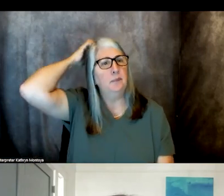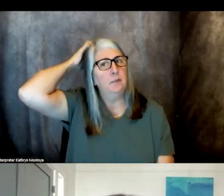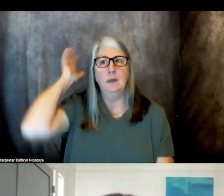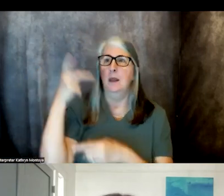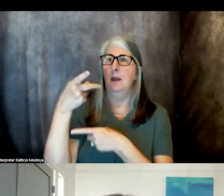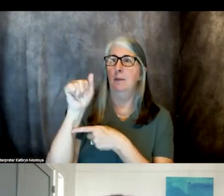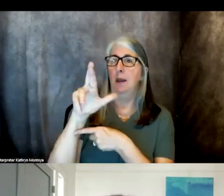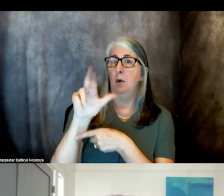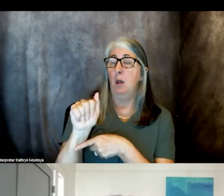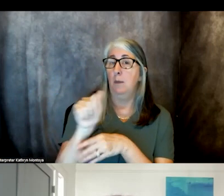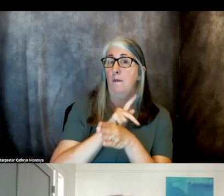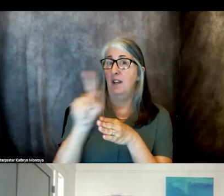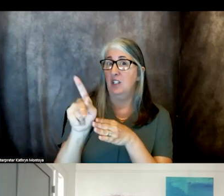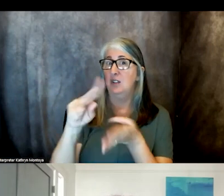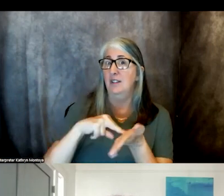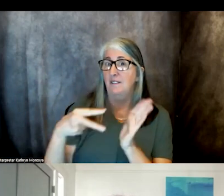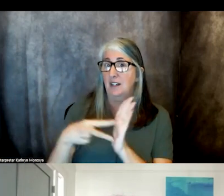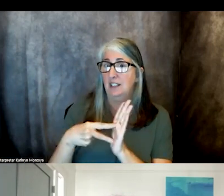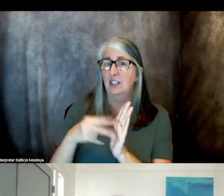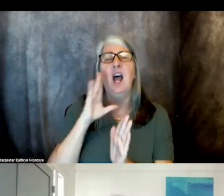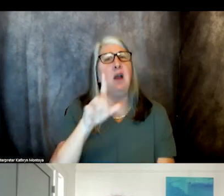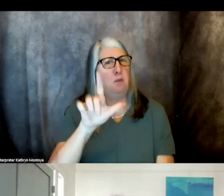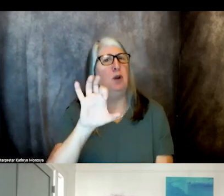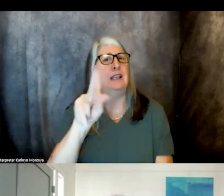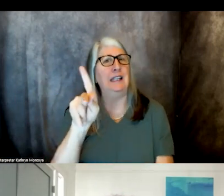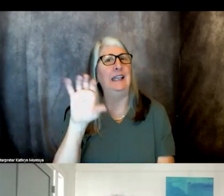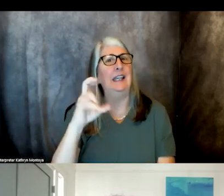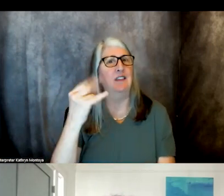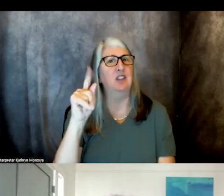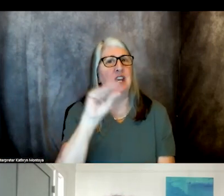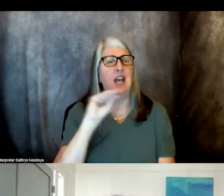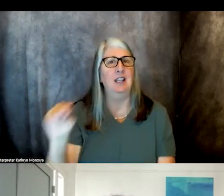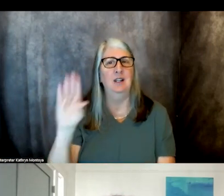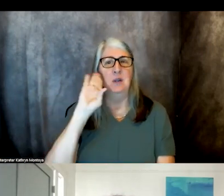DEFINITION -- I WILL ADD A LINK IN THE CHAT -- BUT THE